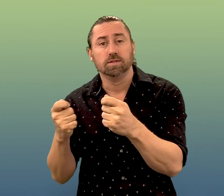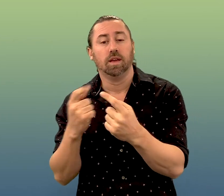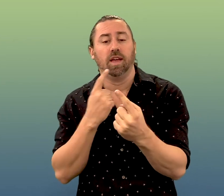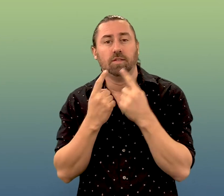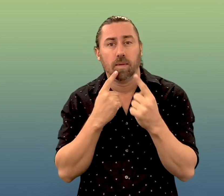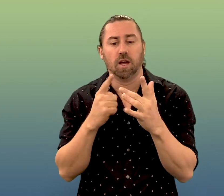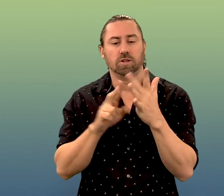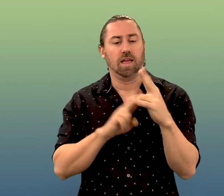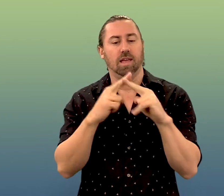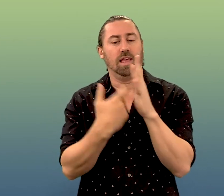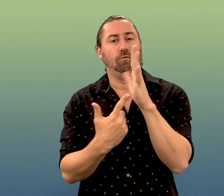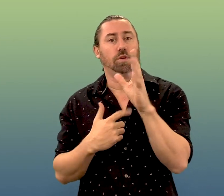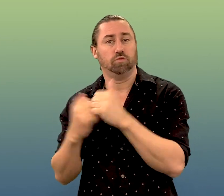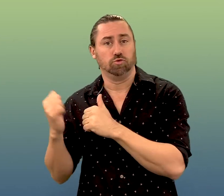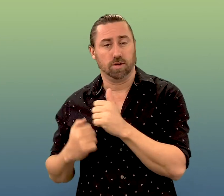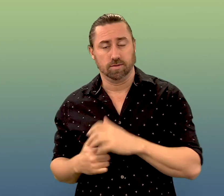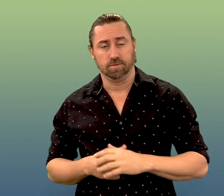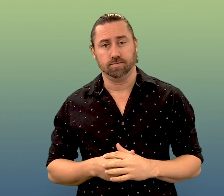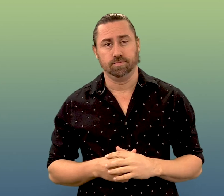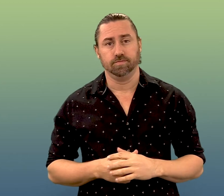services, information and infrastructure.